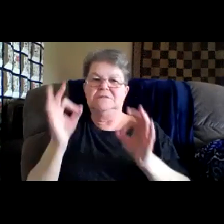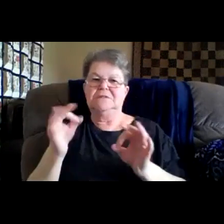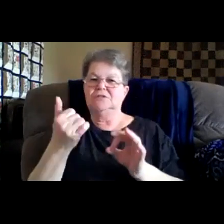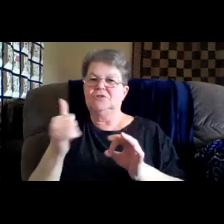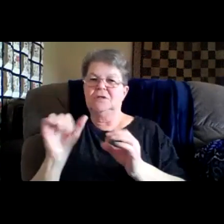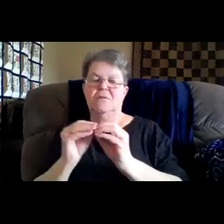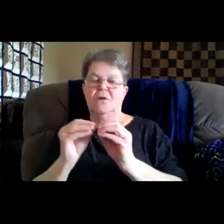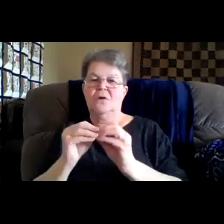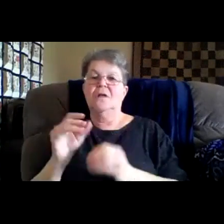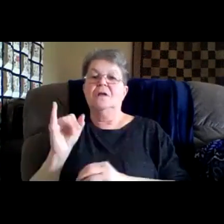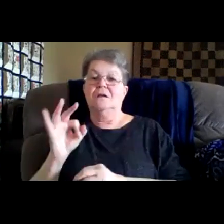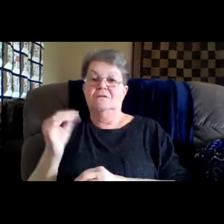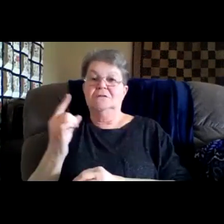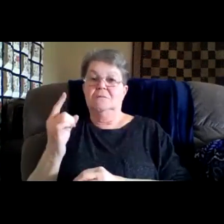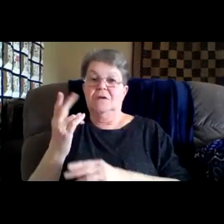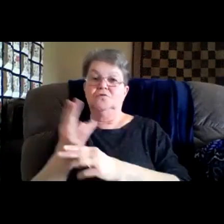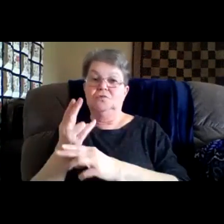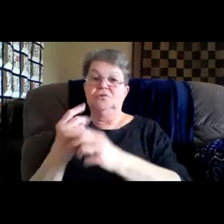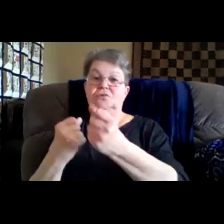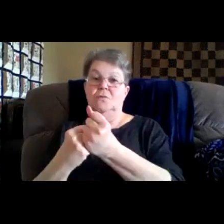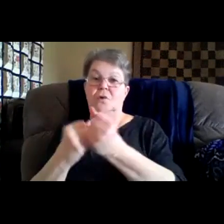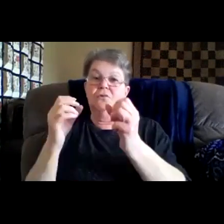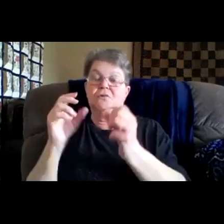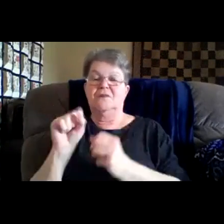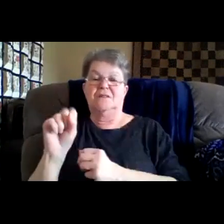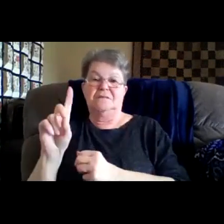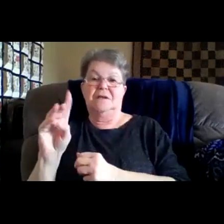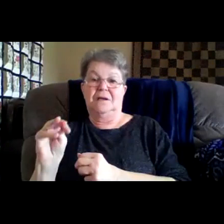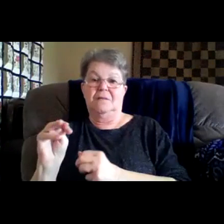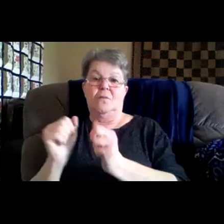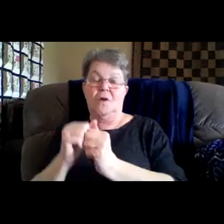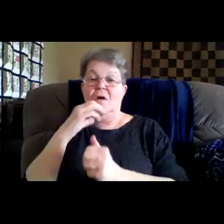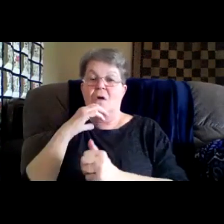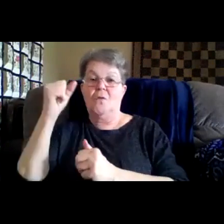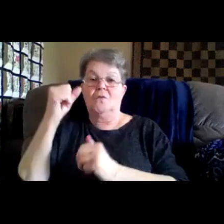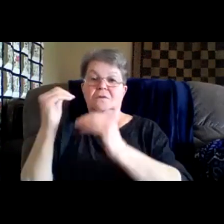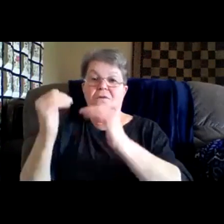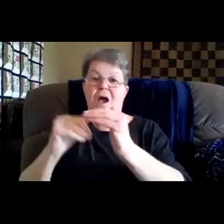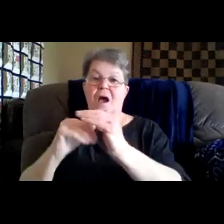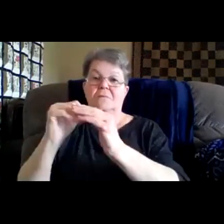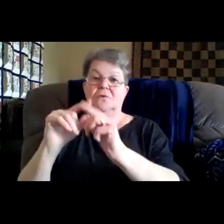And if someone has been using supported decision-making with an older adult up until then, they will be really informed